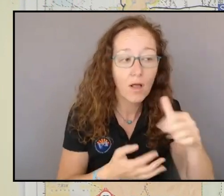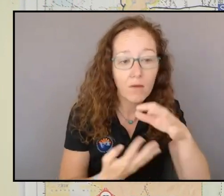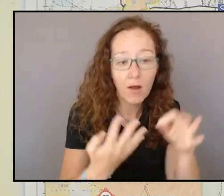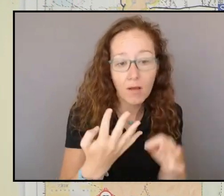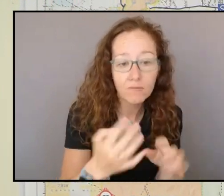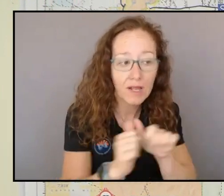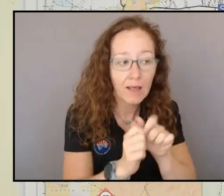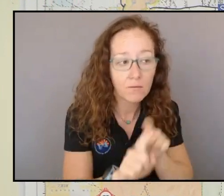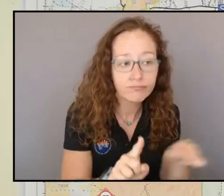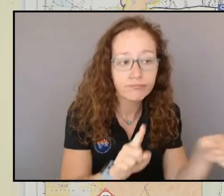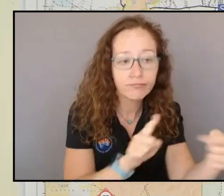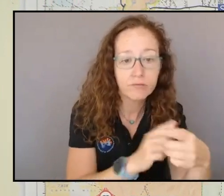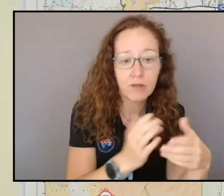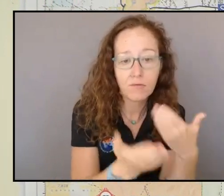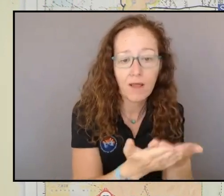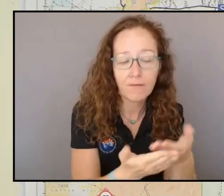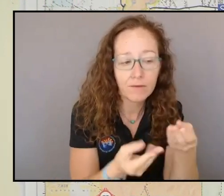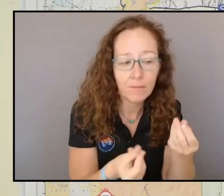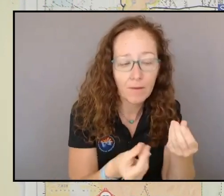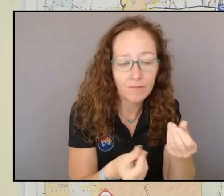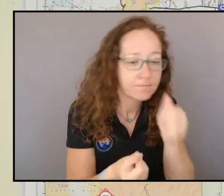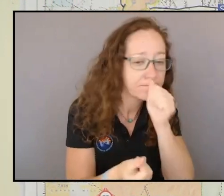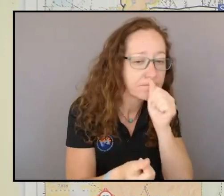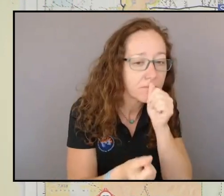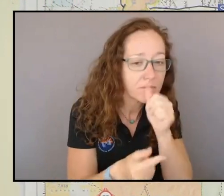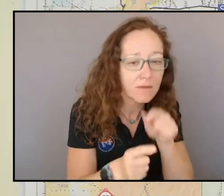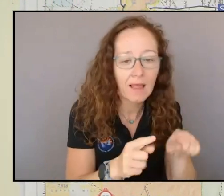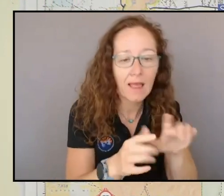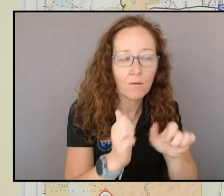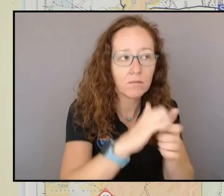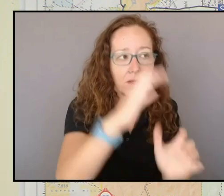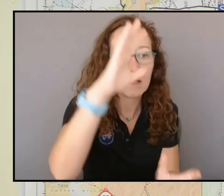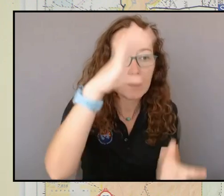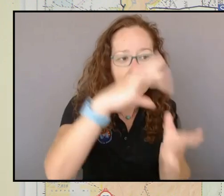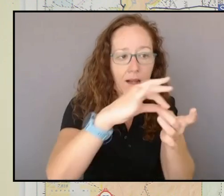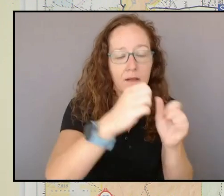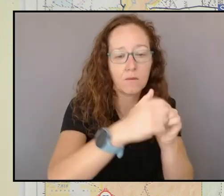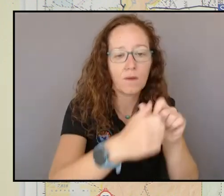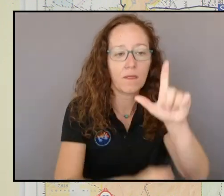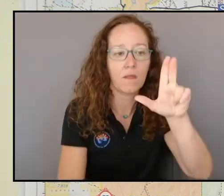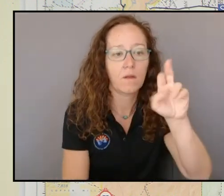the Luna Fire scar. And then there's also work being done on the east side that I'm sure they're going to talk about.